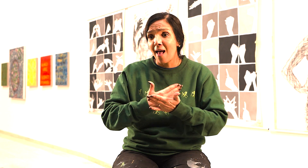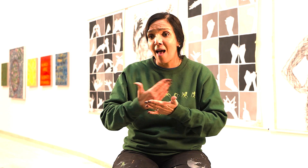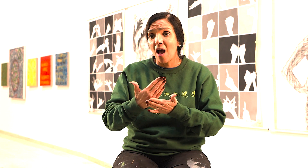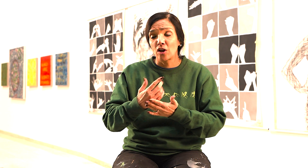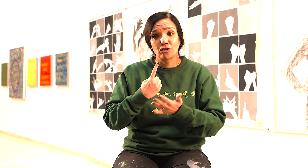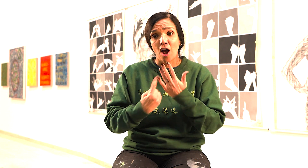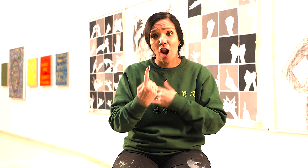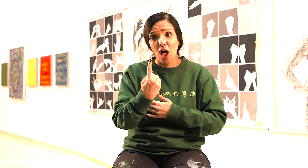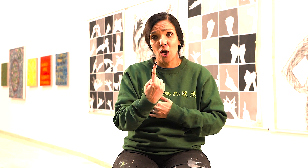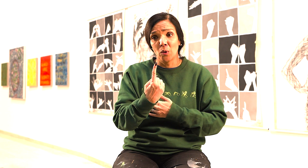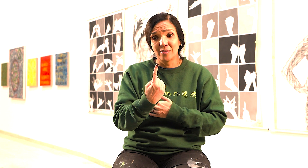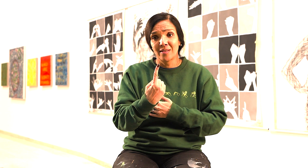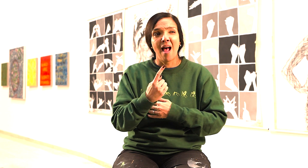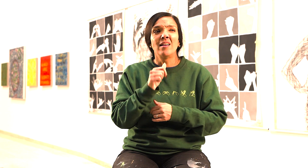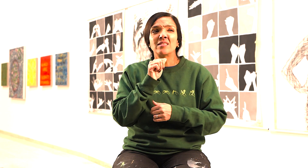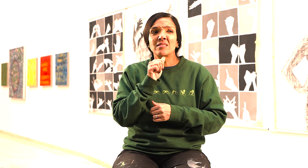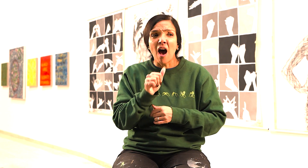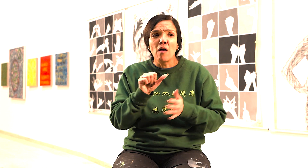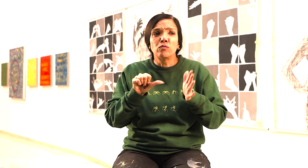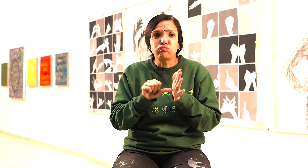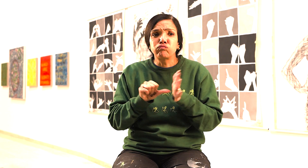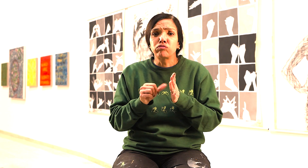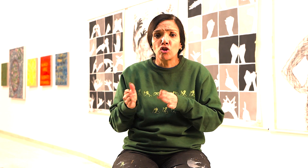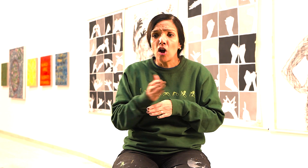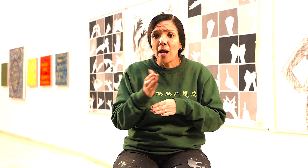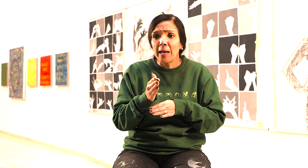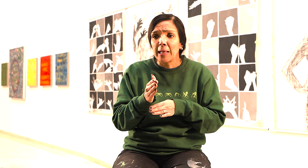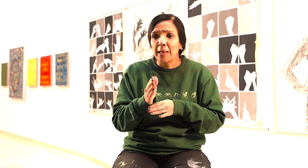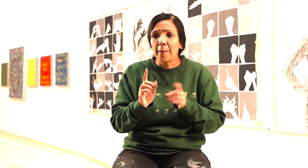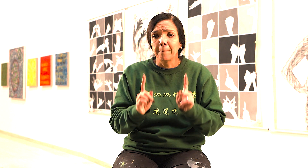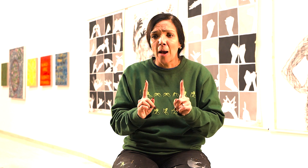We have a lot of stories to exchange. They're not alone. It's a tough journey,